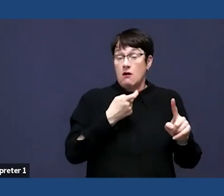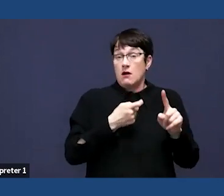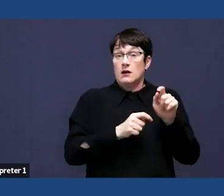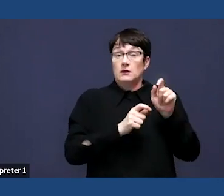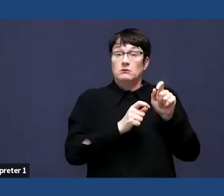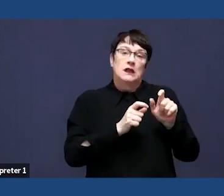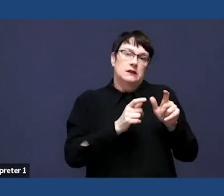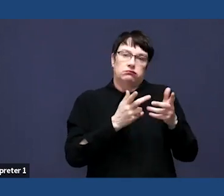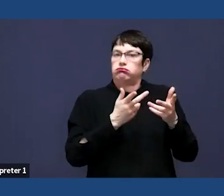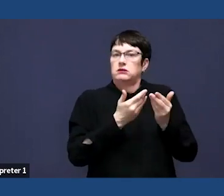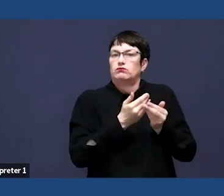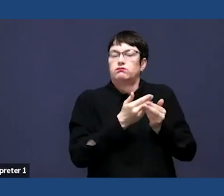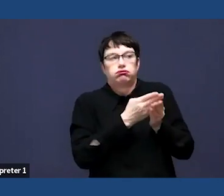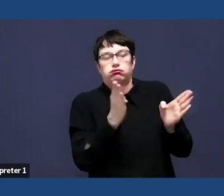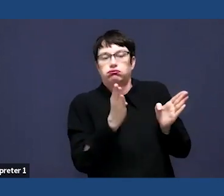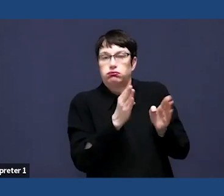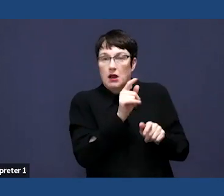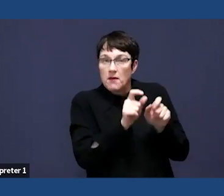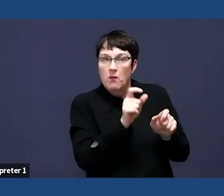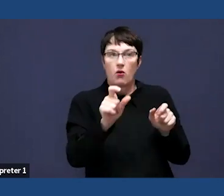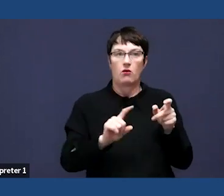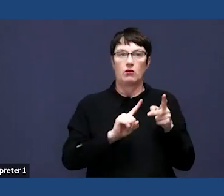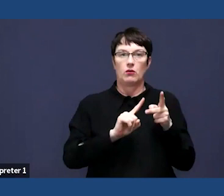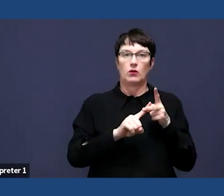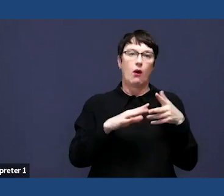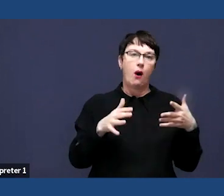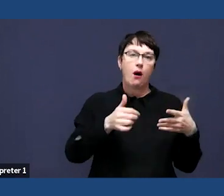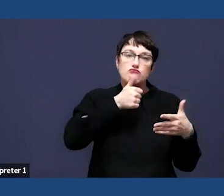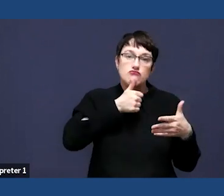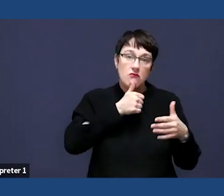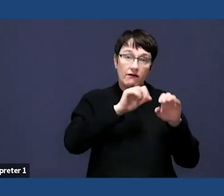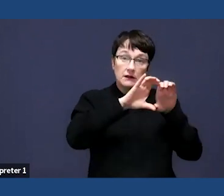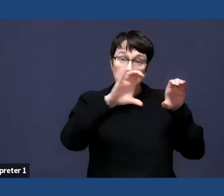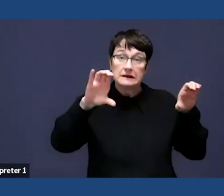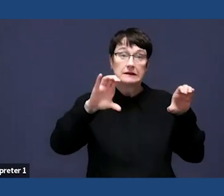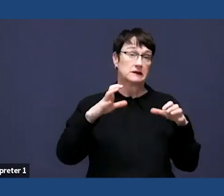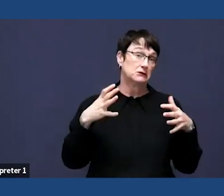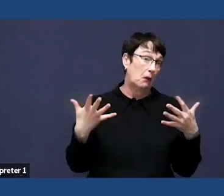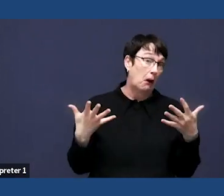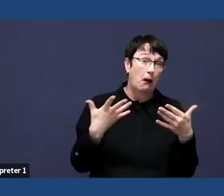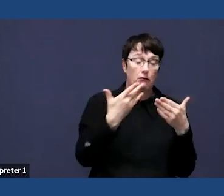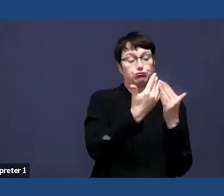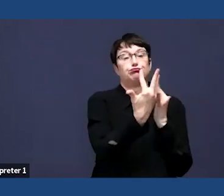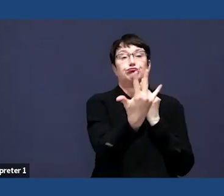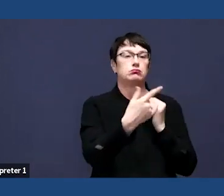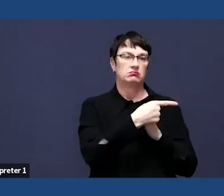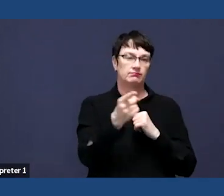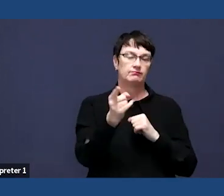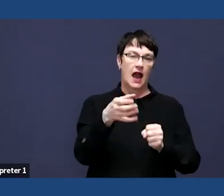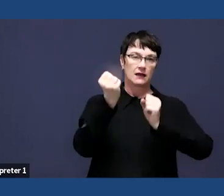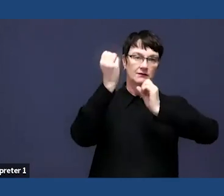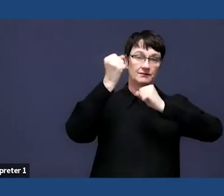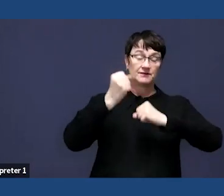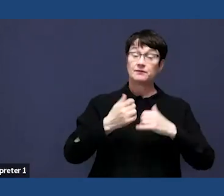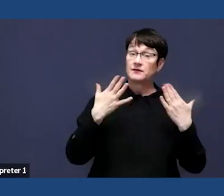audience. So to my right is Bethany Brown and she is currently the International Network for the